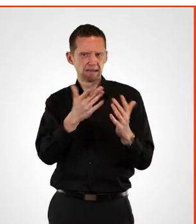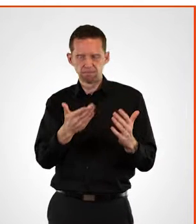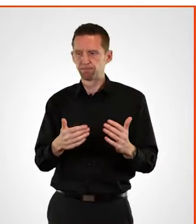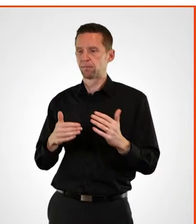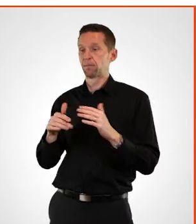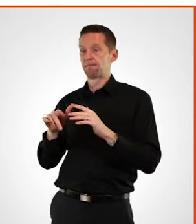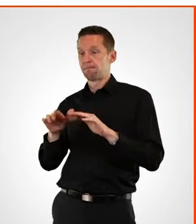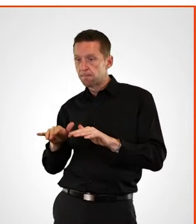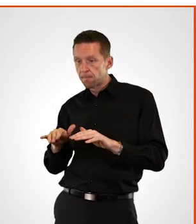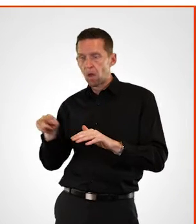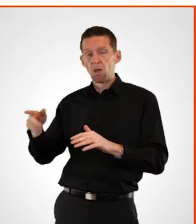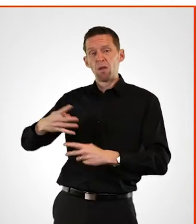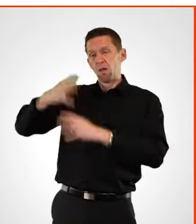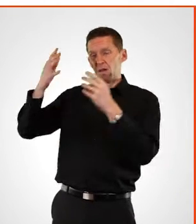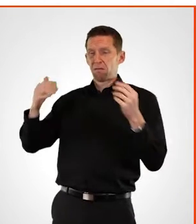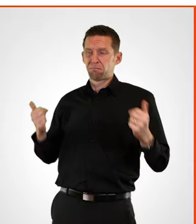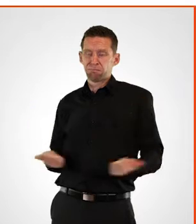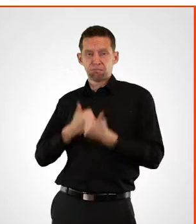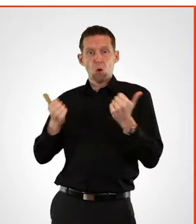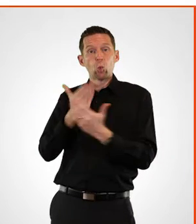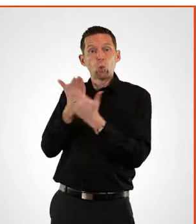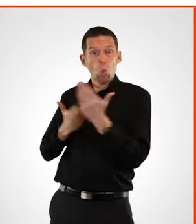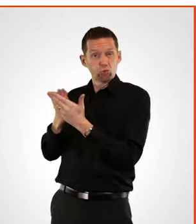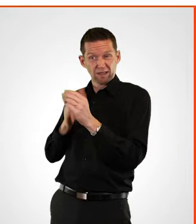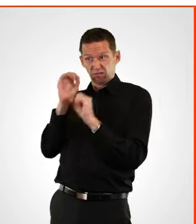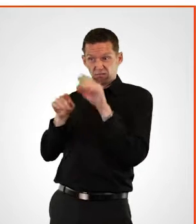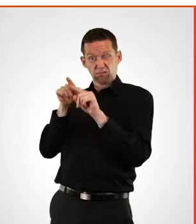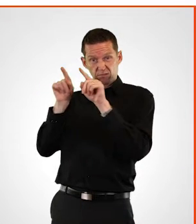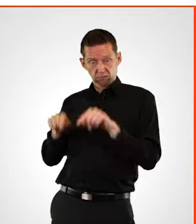It's on the internet and it has lots and lots of stories